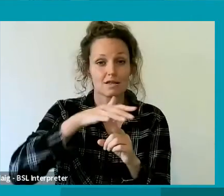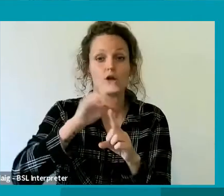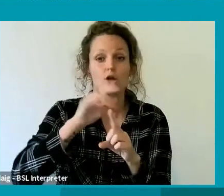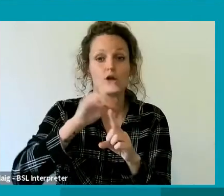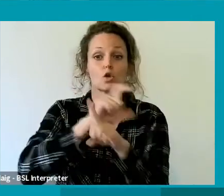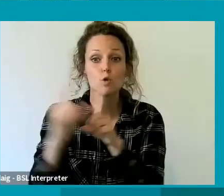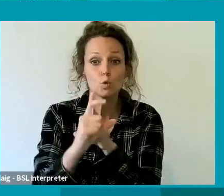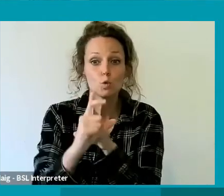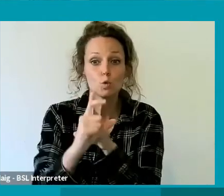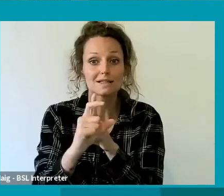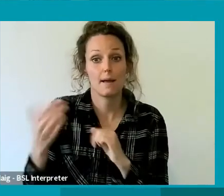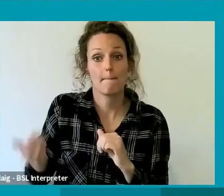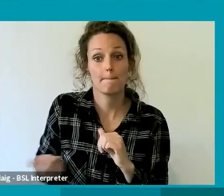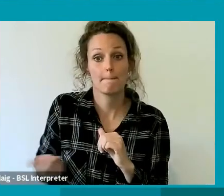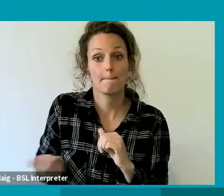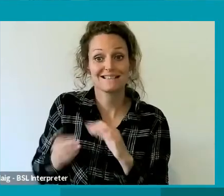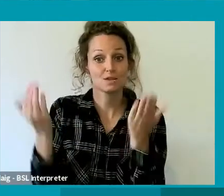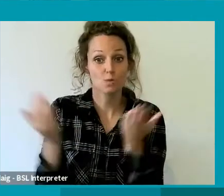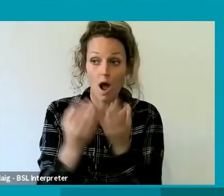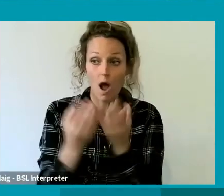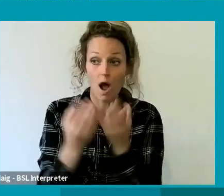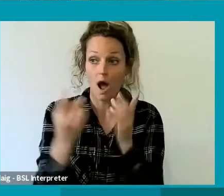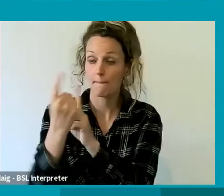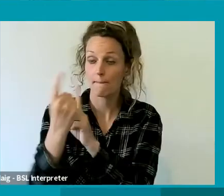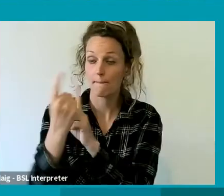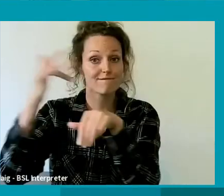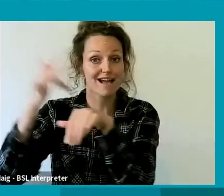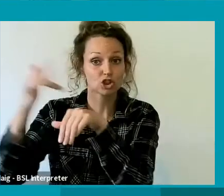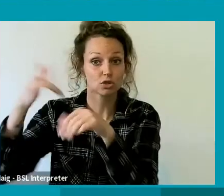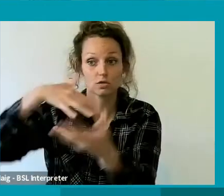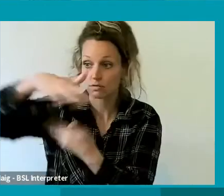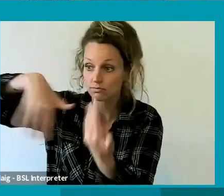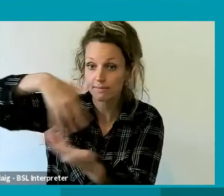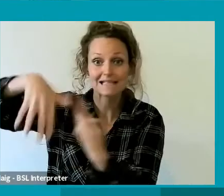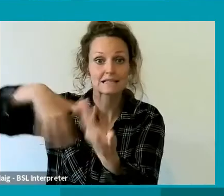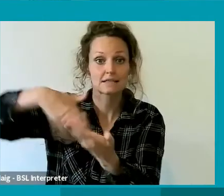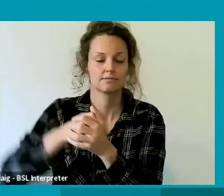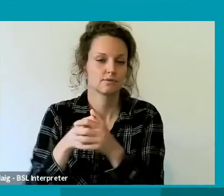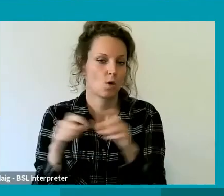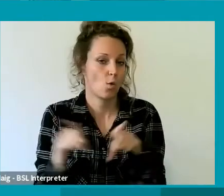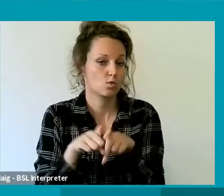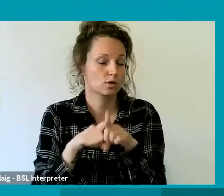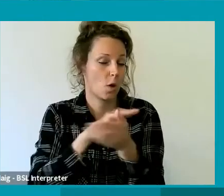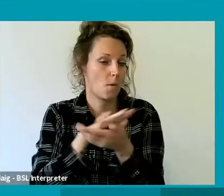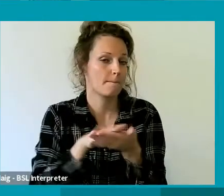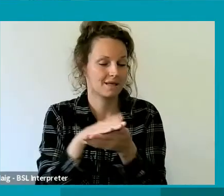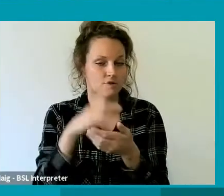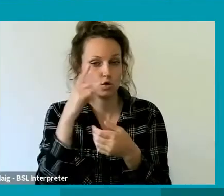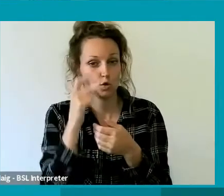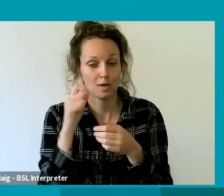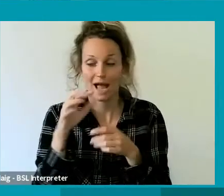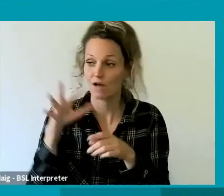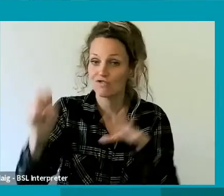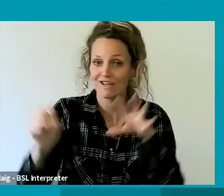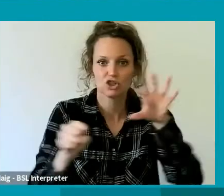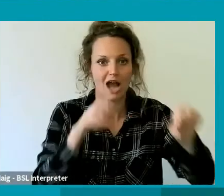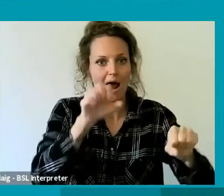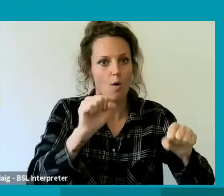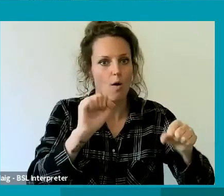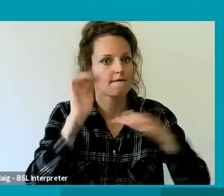it can enable you to actually reach out and come see out future job opportunities.